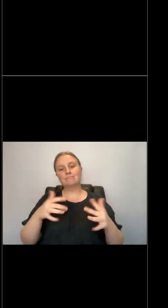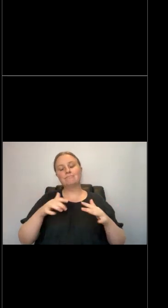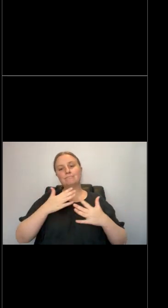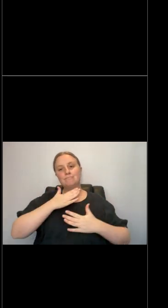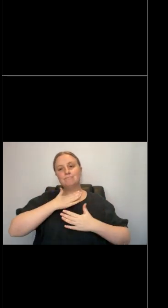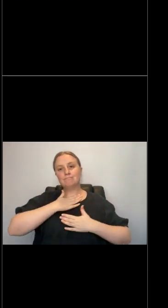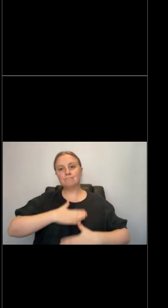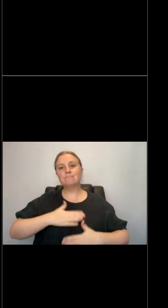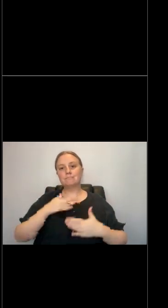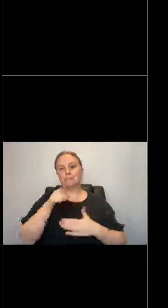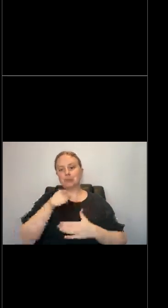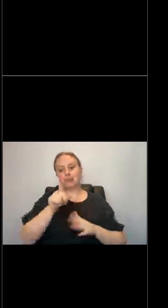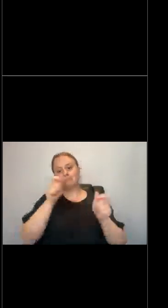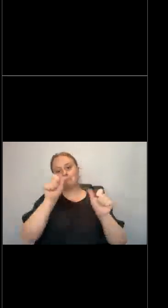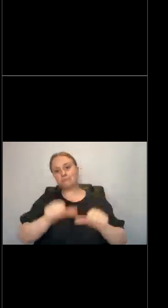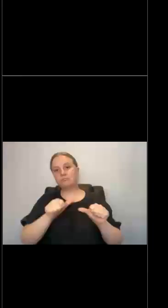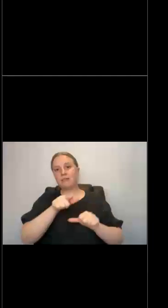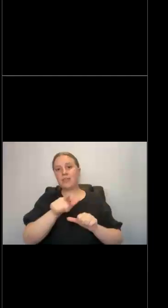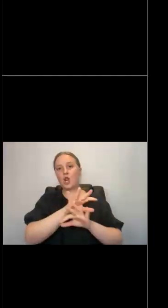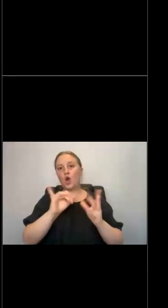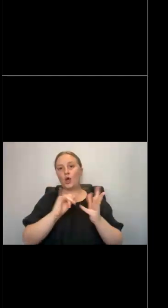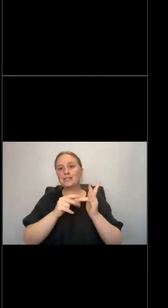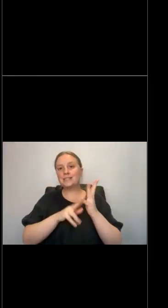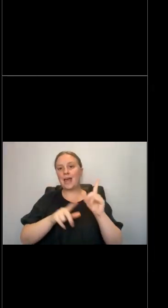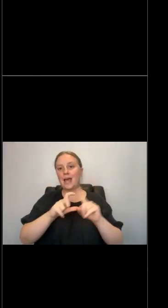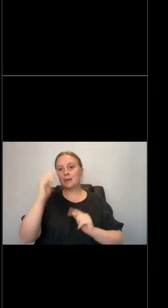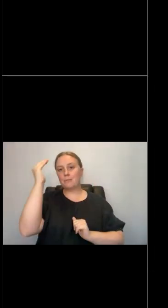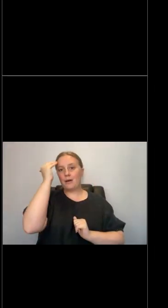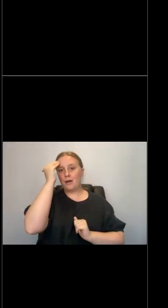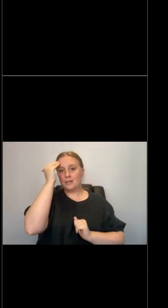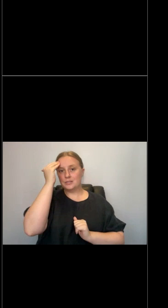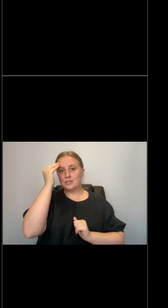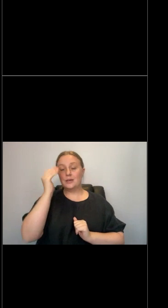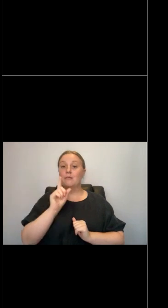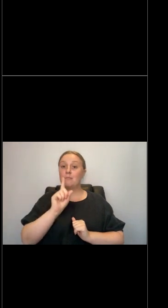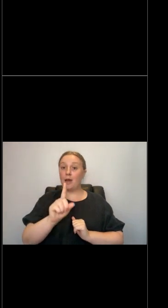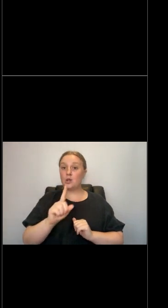from finding someone of unsound mind if